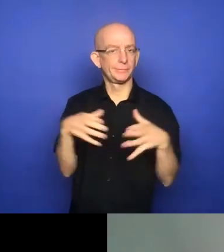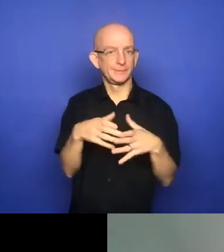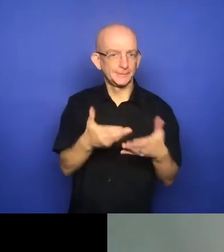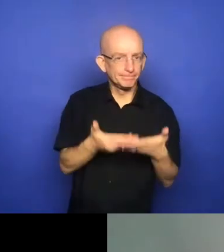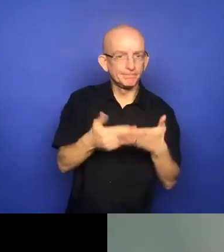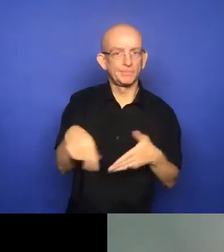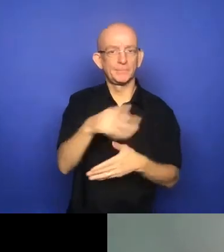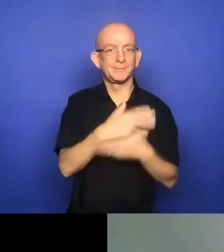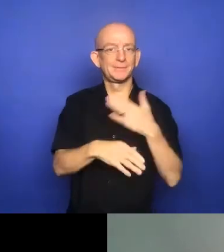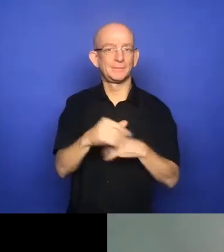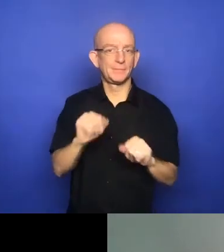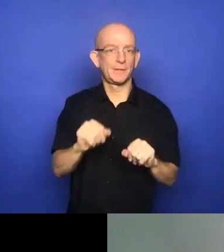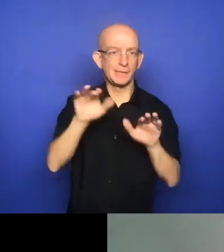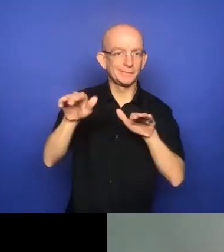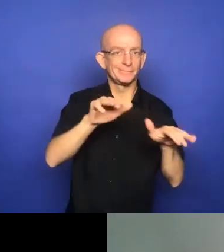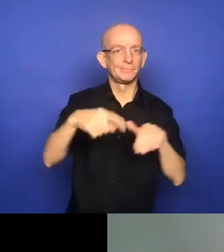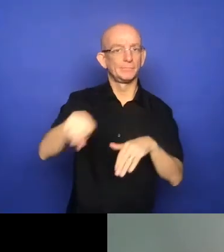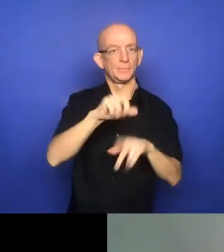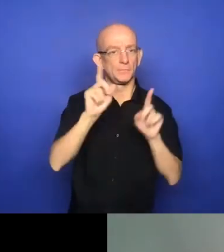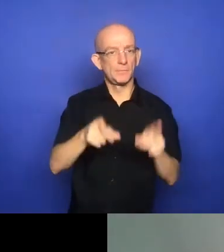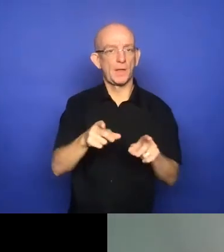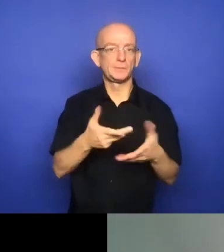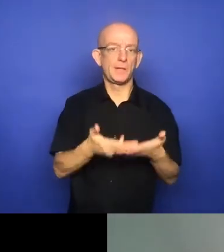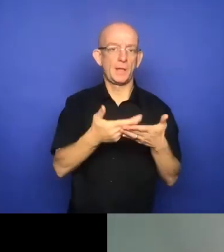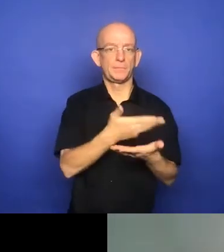and ask that social protection must specifically address specific needs of